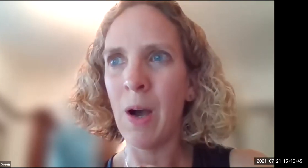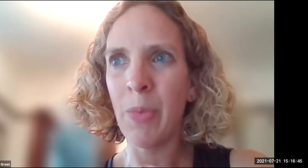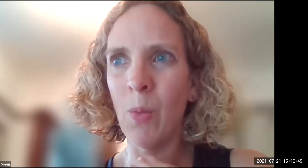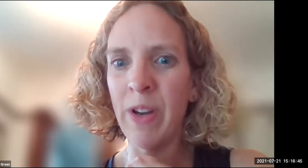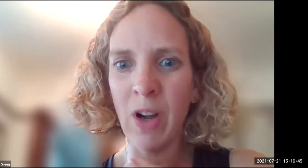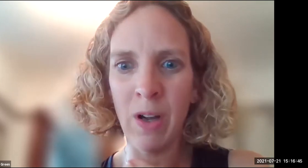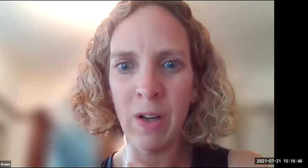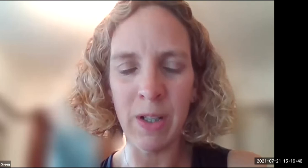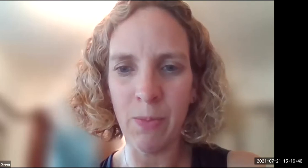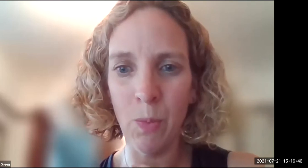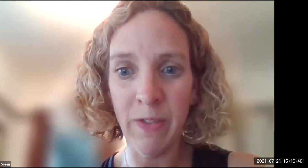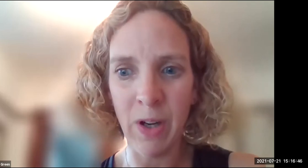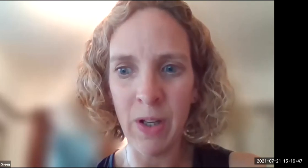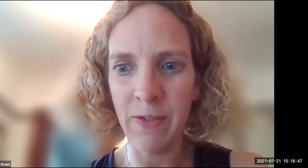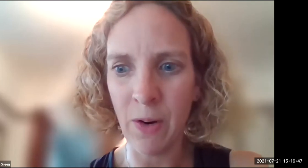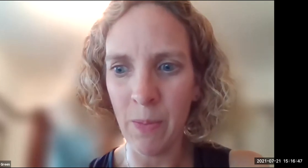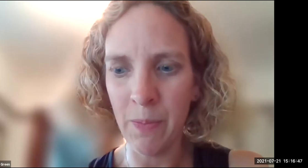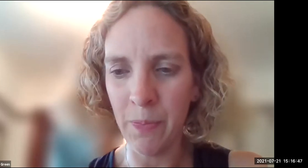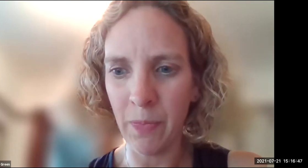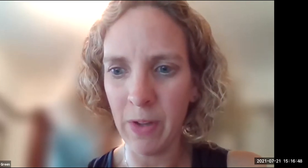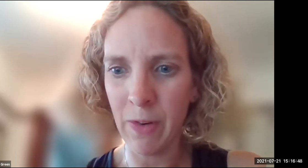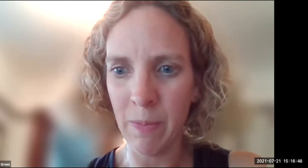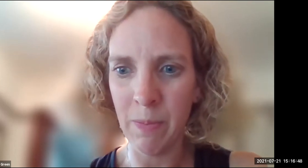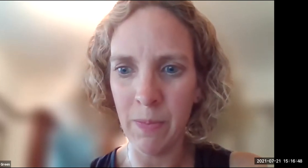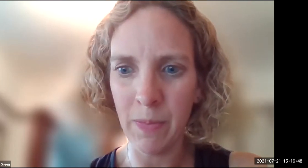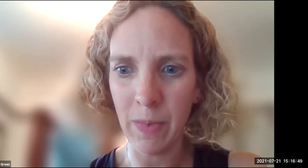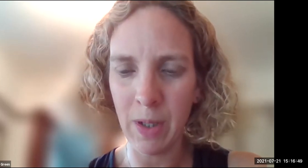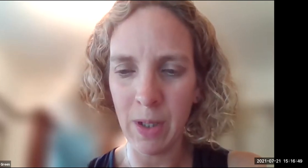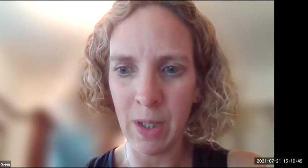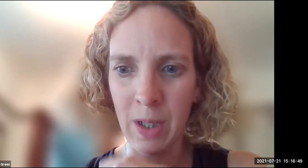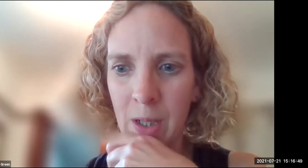Leonard Cheshire and from Sightsavers that we have proven models